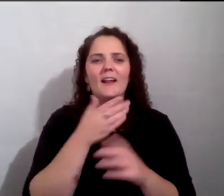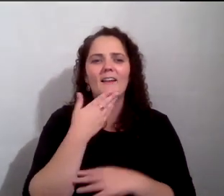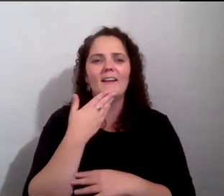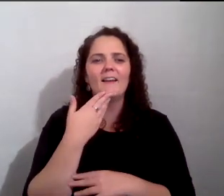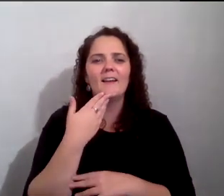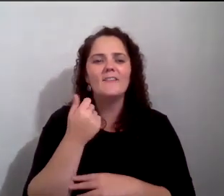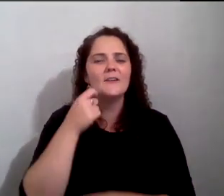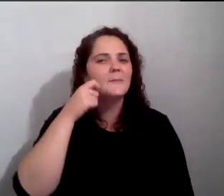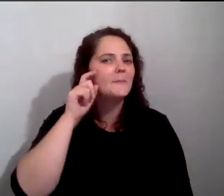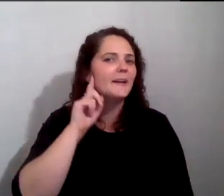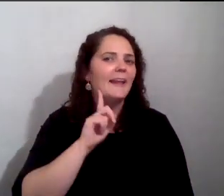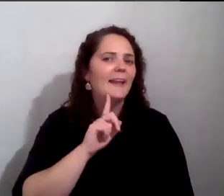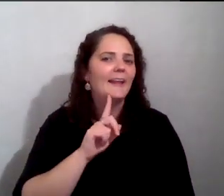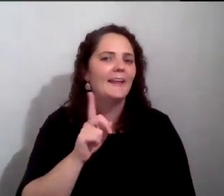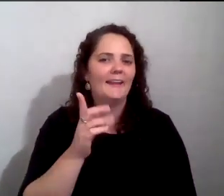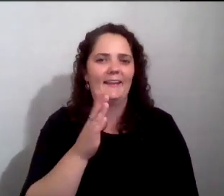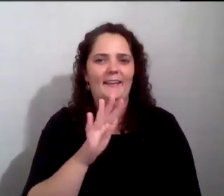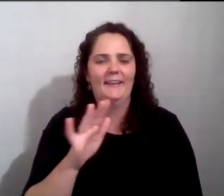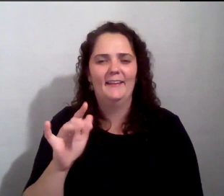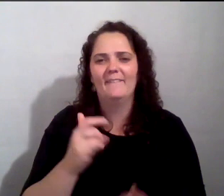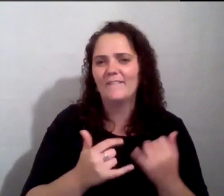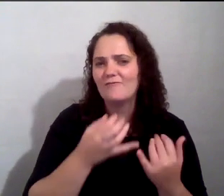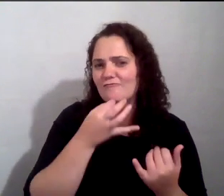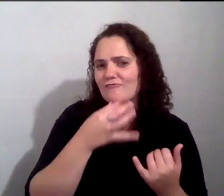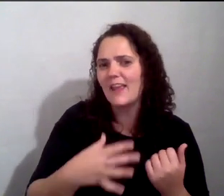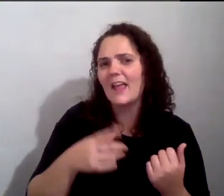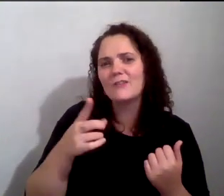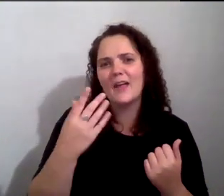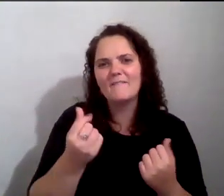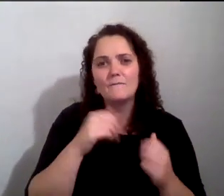pink kind of layer within them. They're never and your works are never